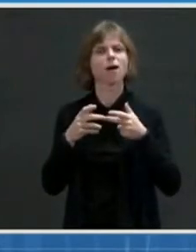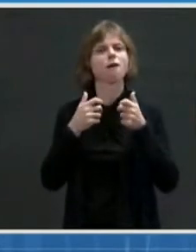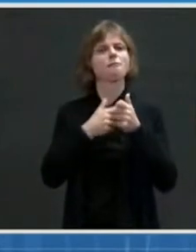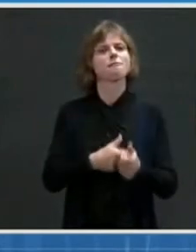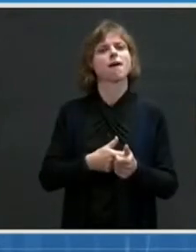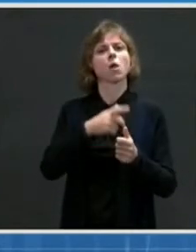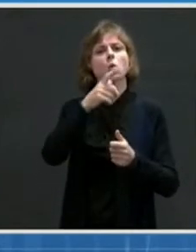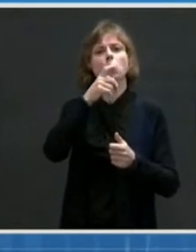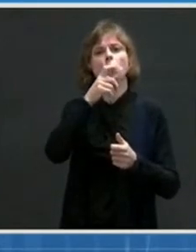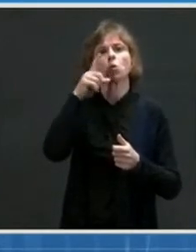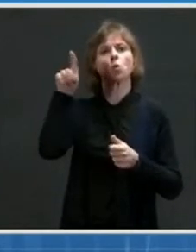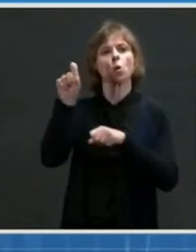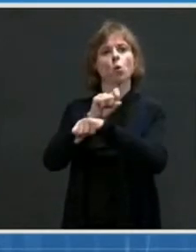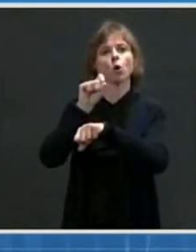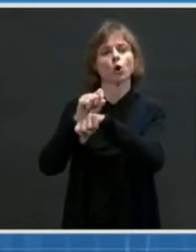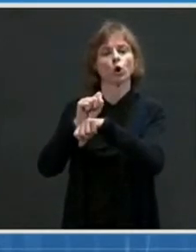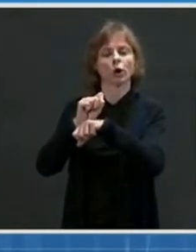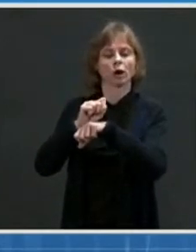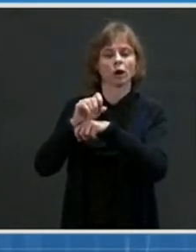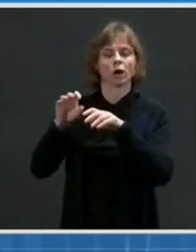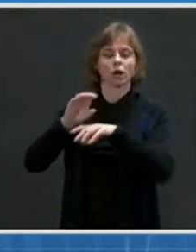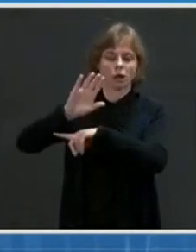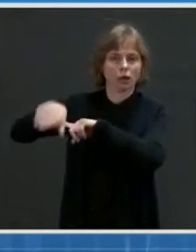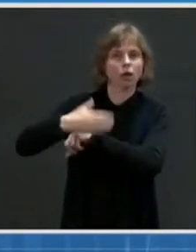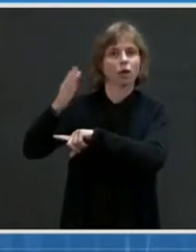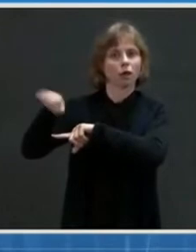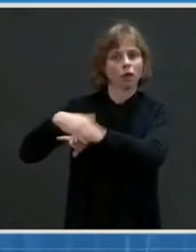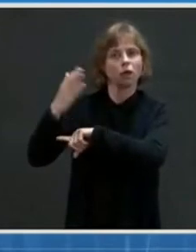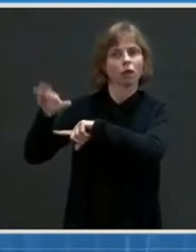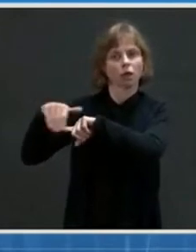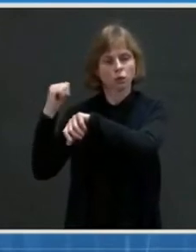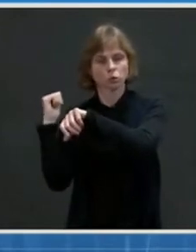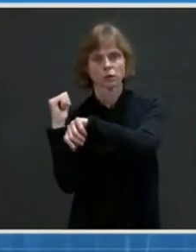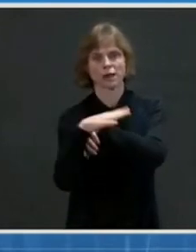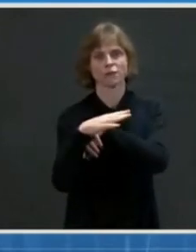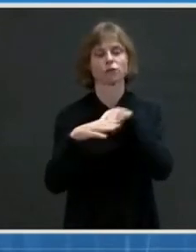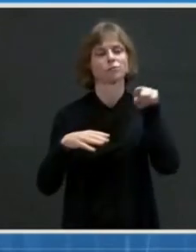WE ENCOURAGE VACCINATION SITES TO FOLLOW THAT SAME LEAD OF